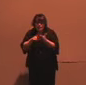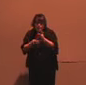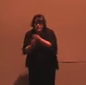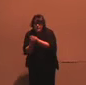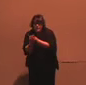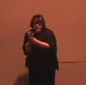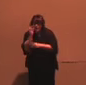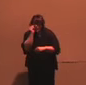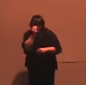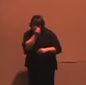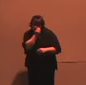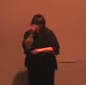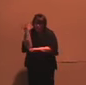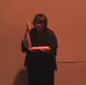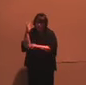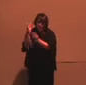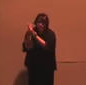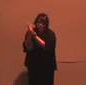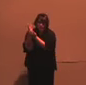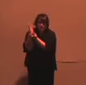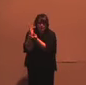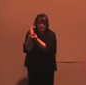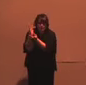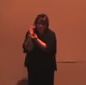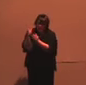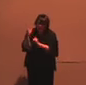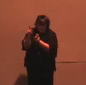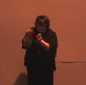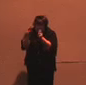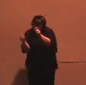So such a various whole experience.